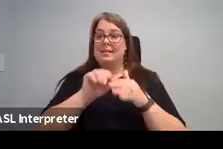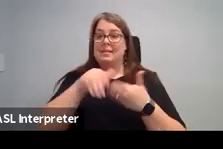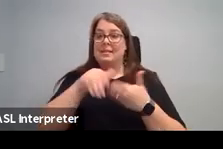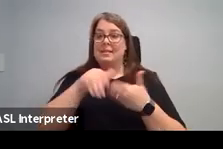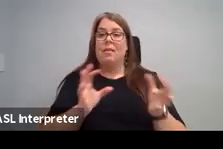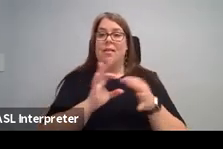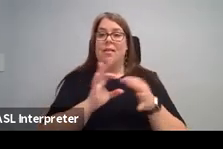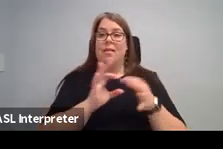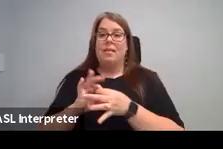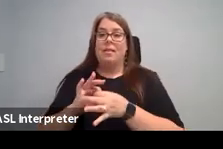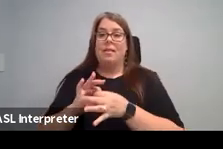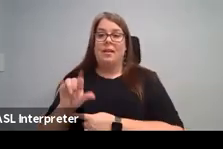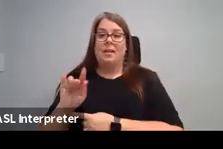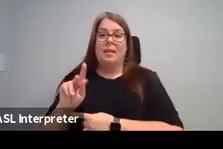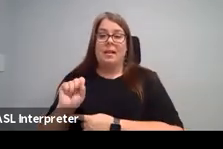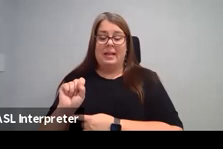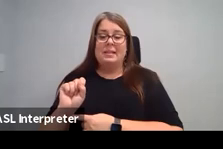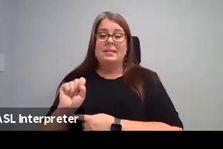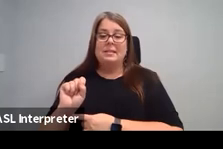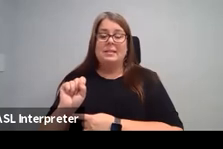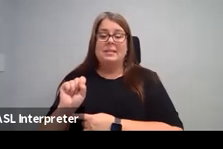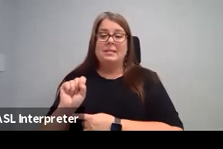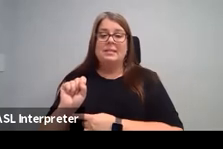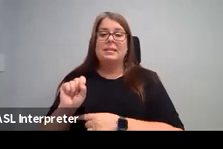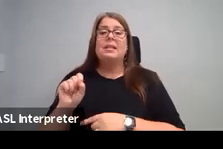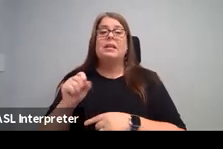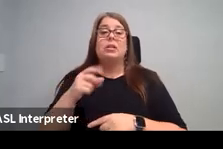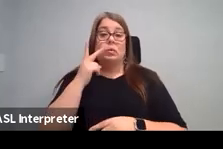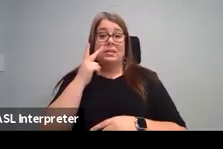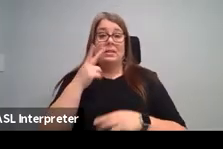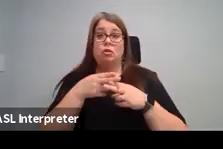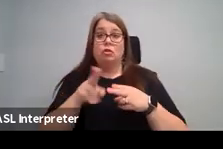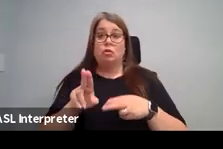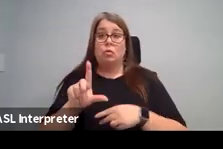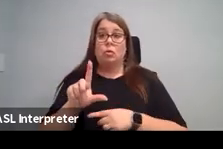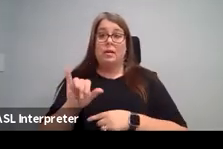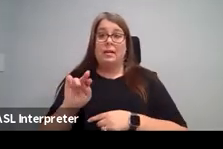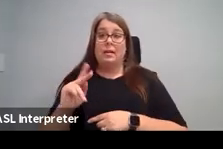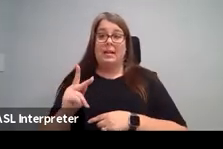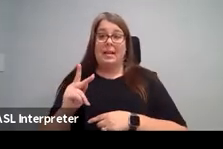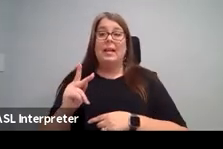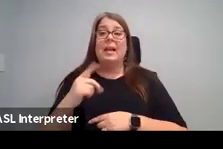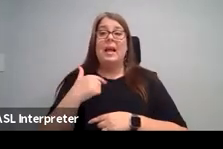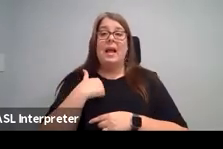Jewyl Alderson Clarke, SDCOE: In this presentation, we have the mall at the short link that you see here. I also just drop that in the chat and you should be able to